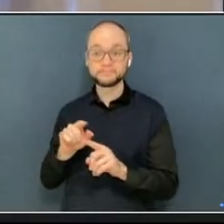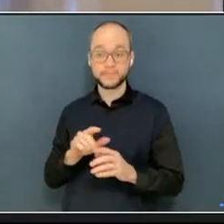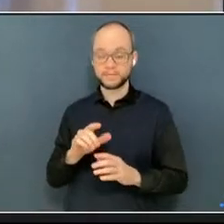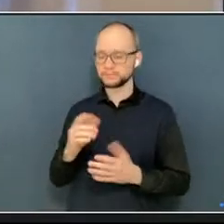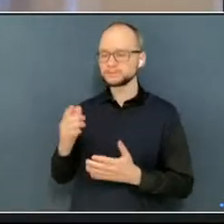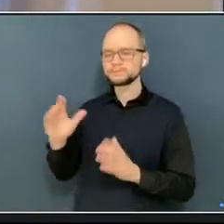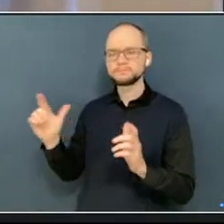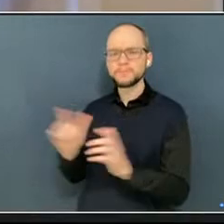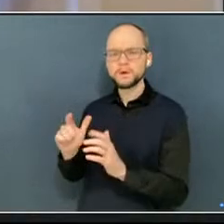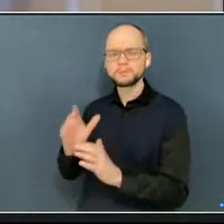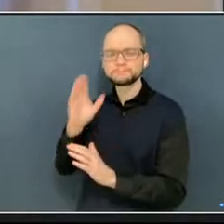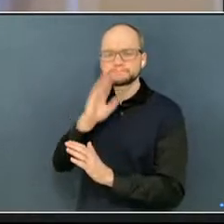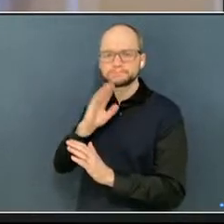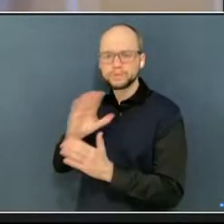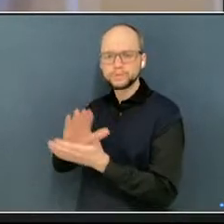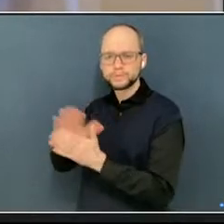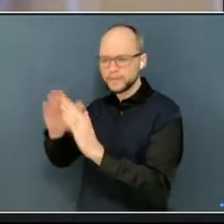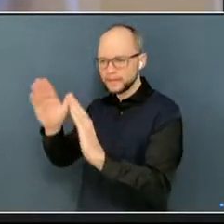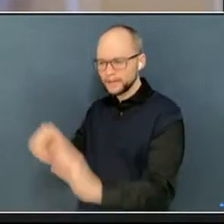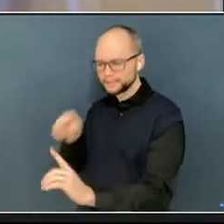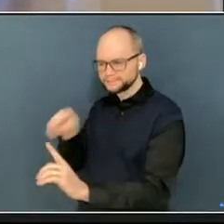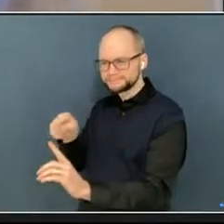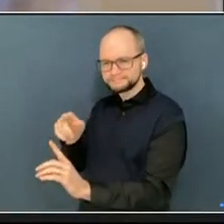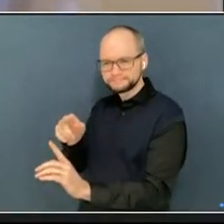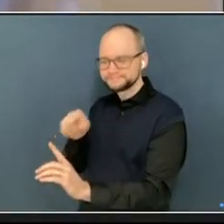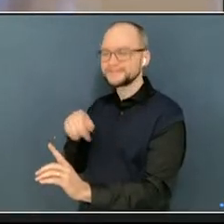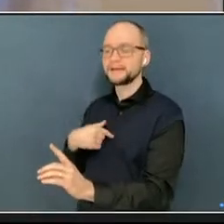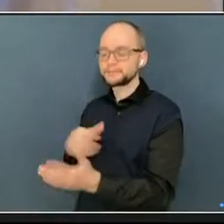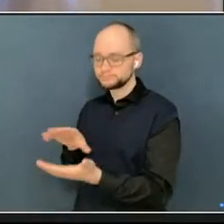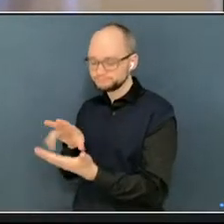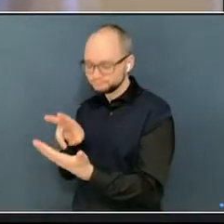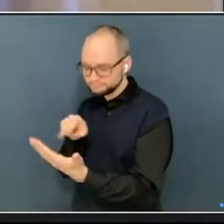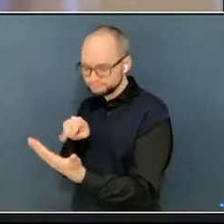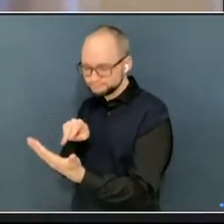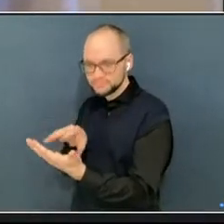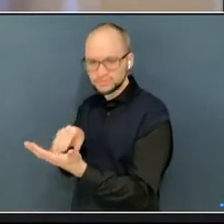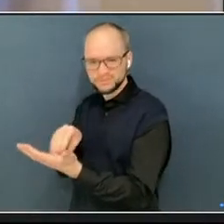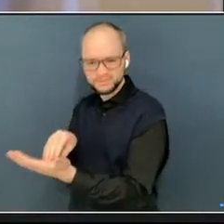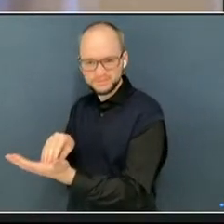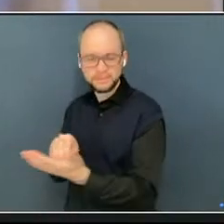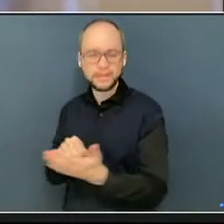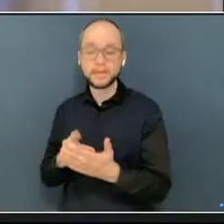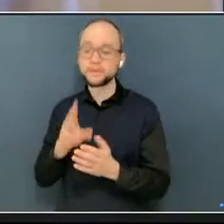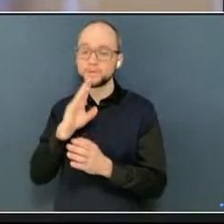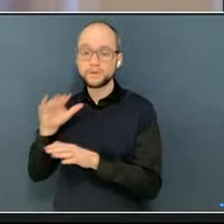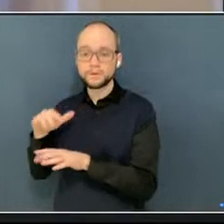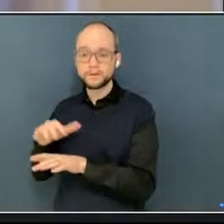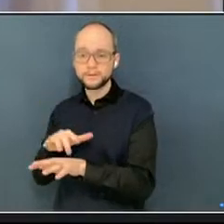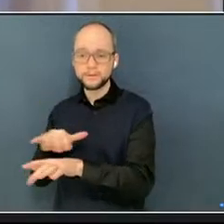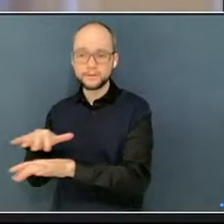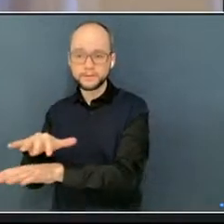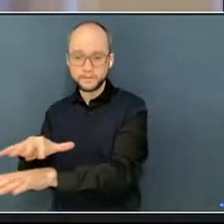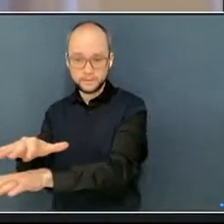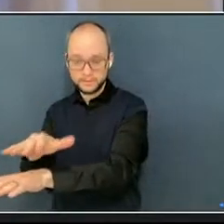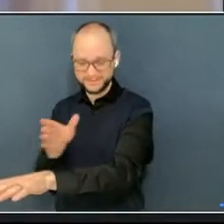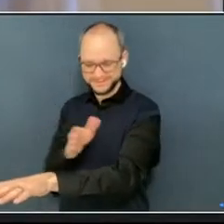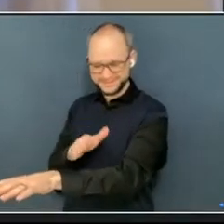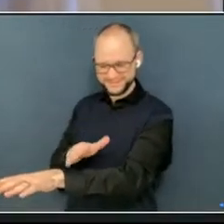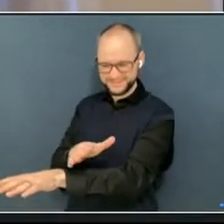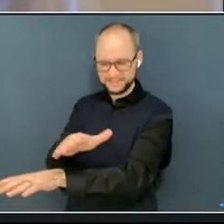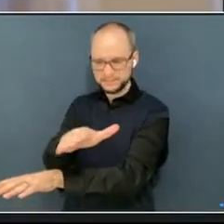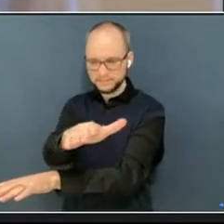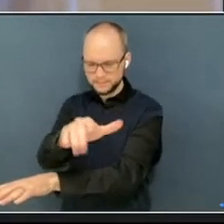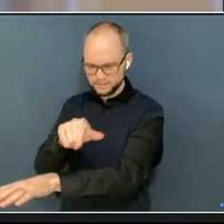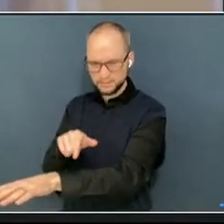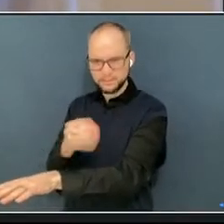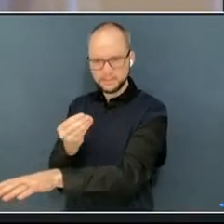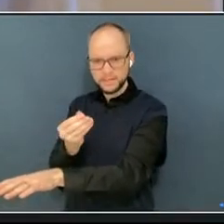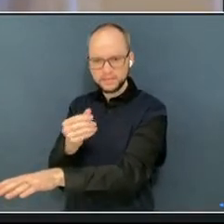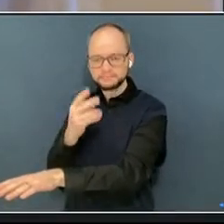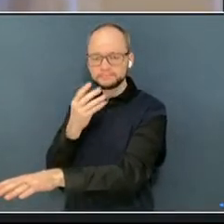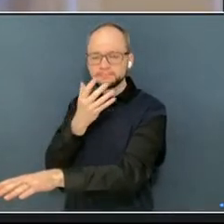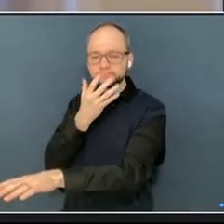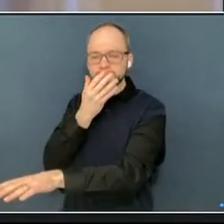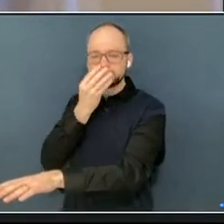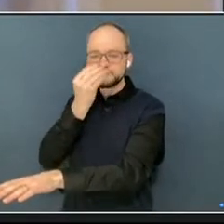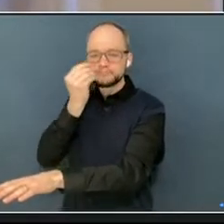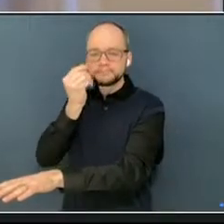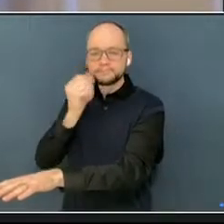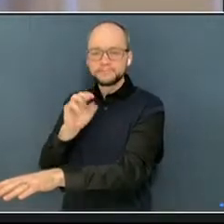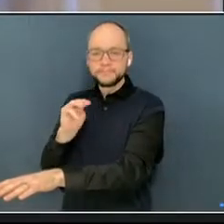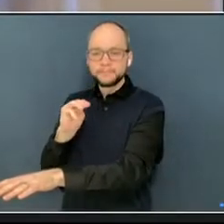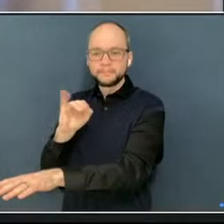by the banks of a babbling brook and along its banks were beds of fragrant mint. How lovely.